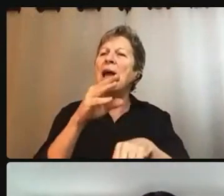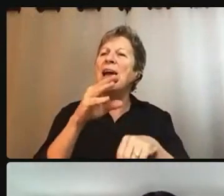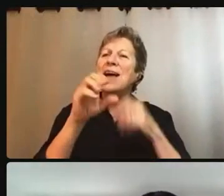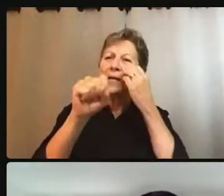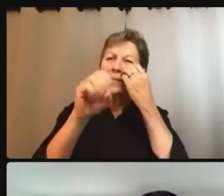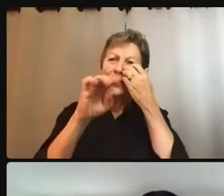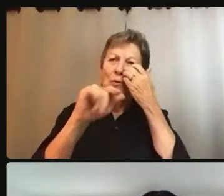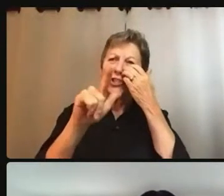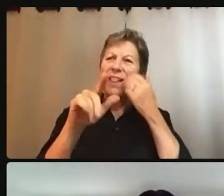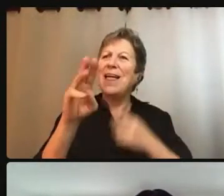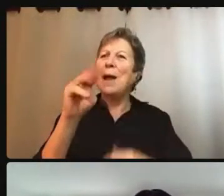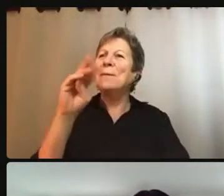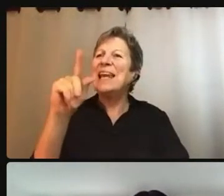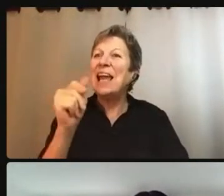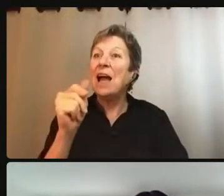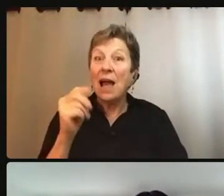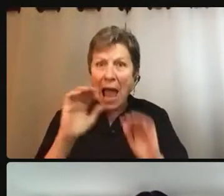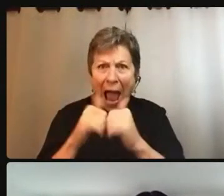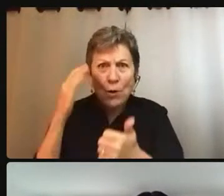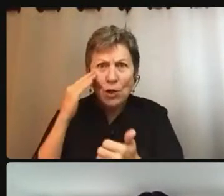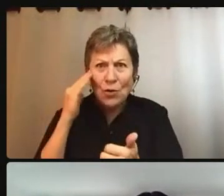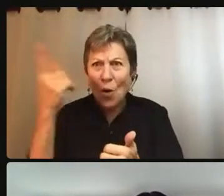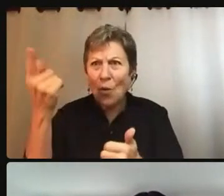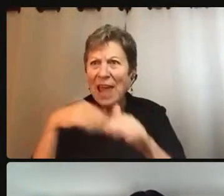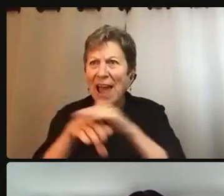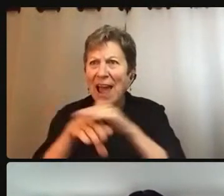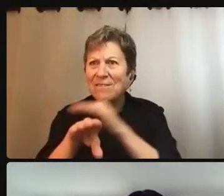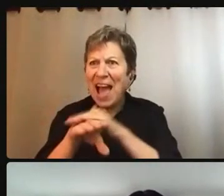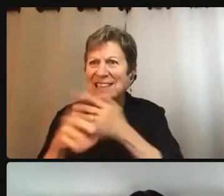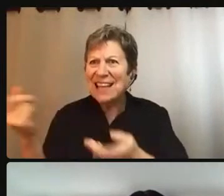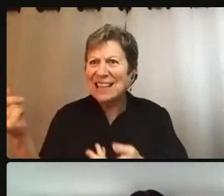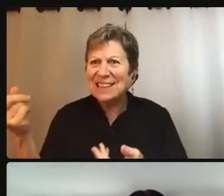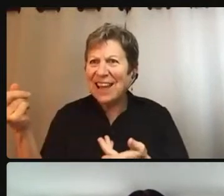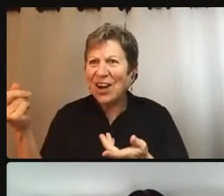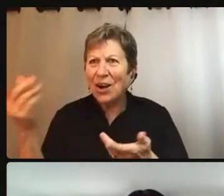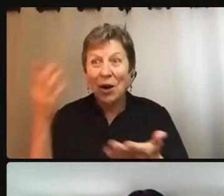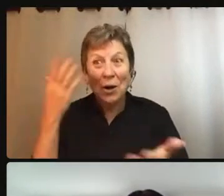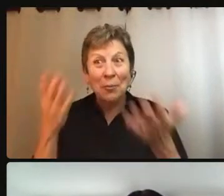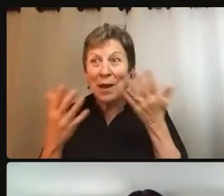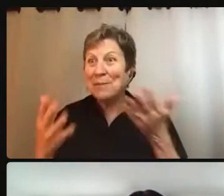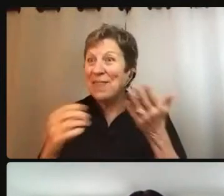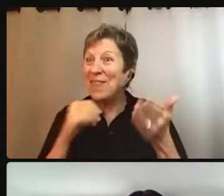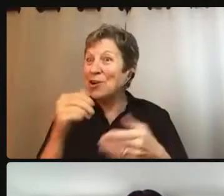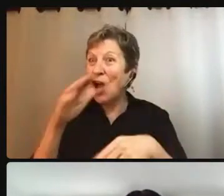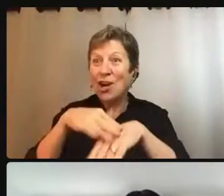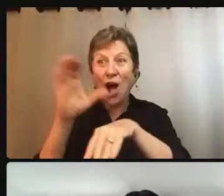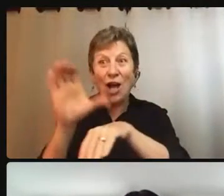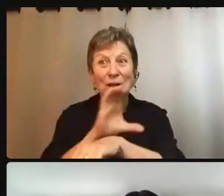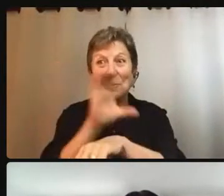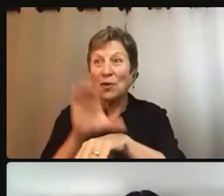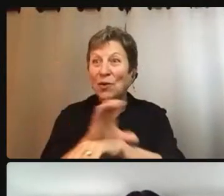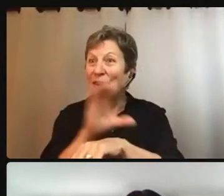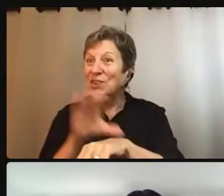THE LETTER OR I POSTED IT ON SOCIAL MEDIA. WELL, HOW DO YOU KNOW THEY'RE